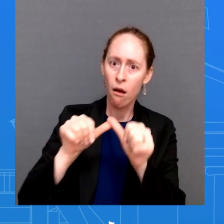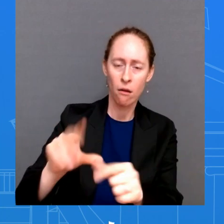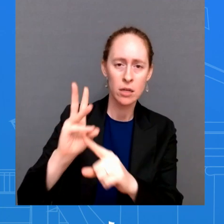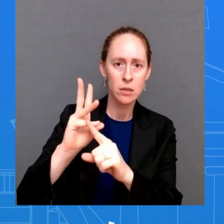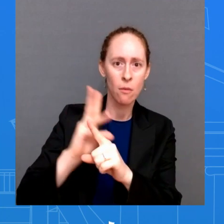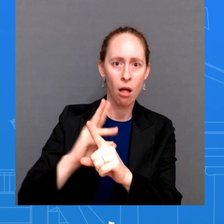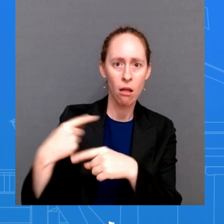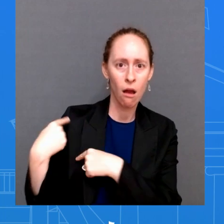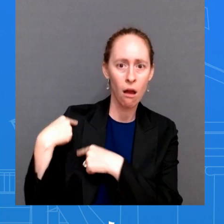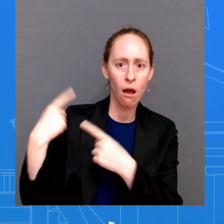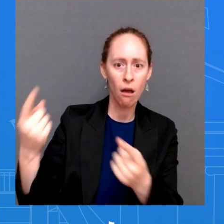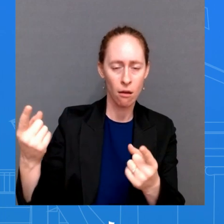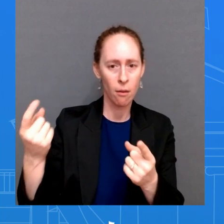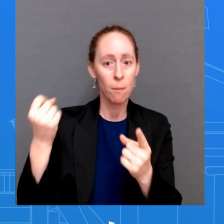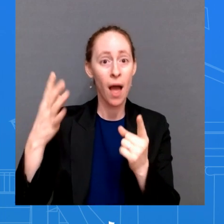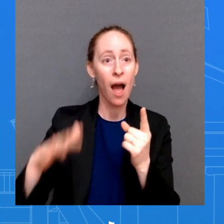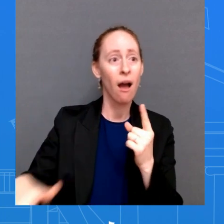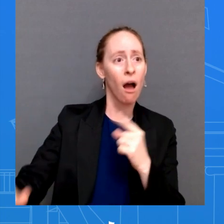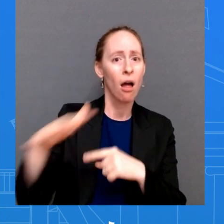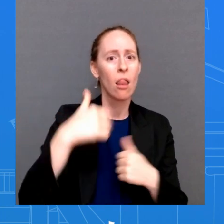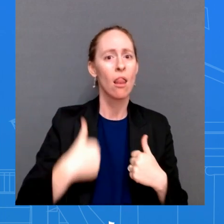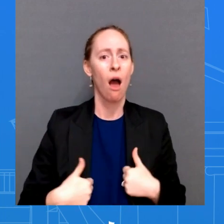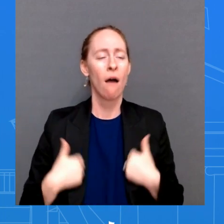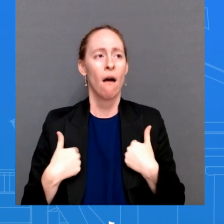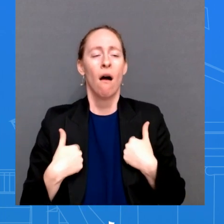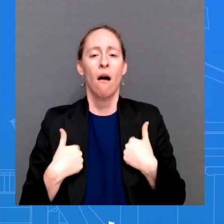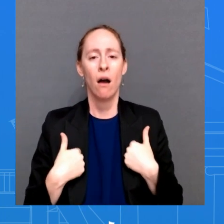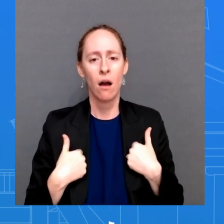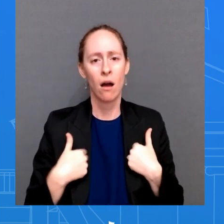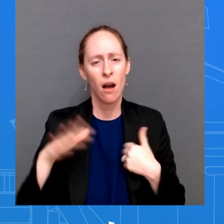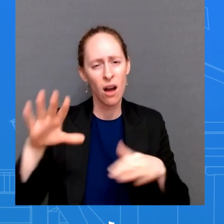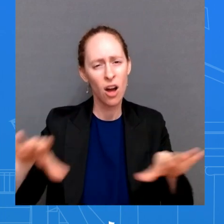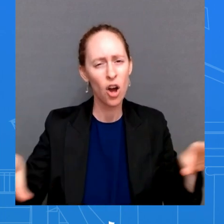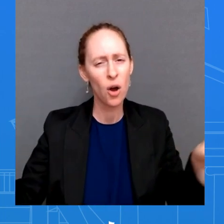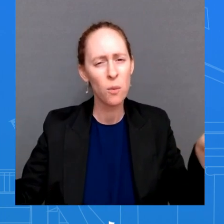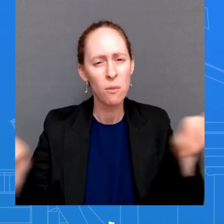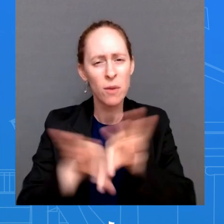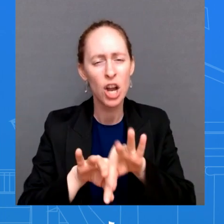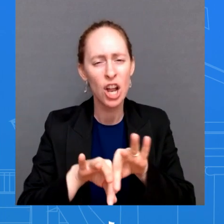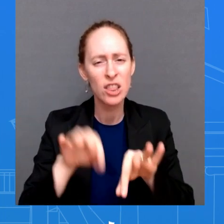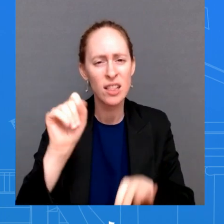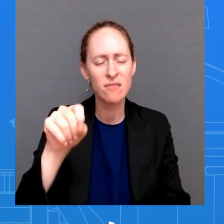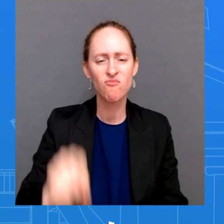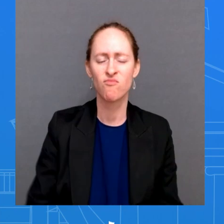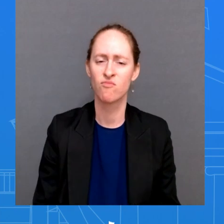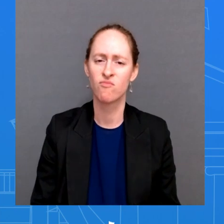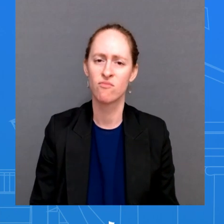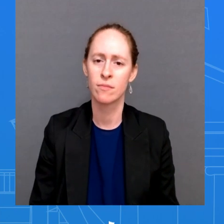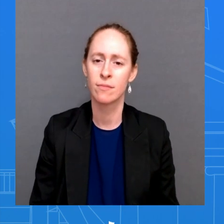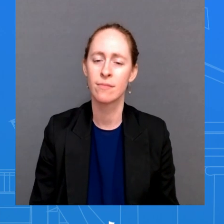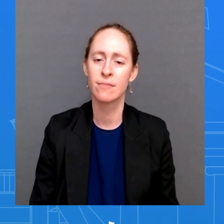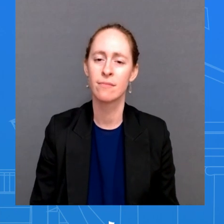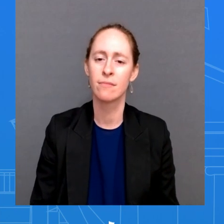It also allowed Israel to be -- to come back to be included, to be more so included in the Middle East region,